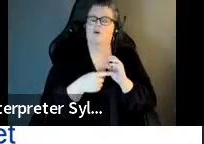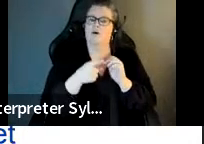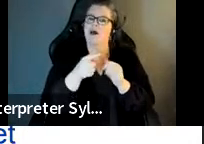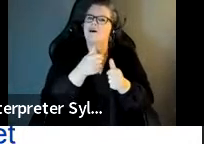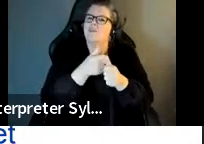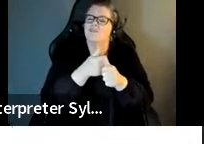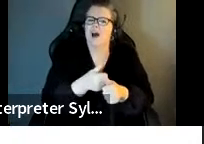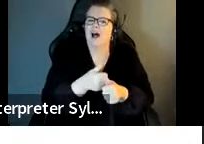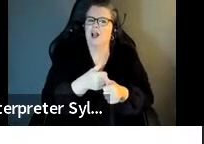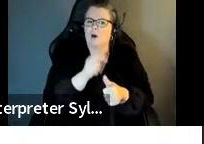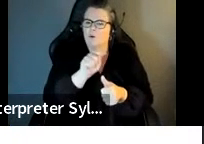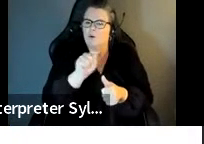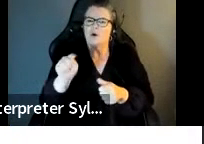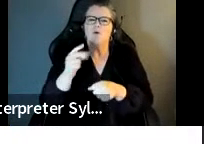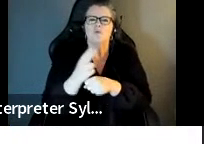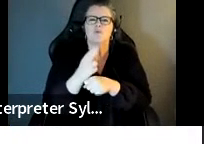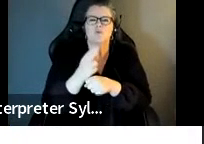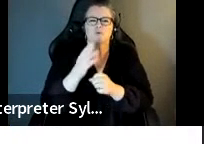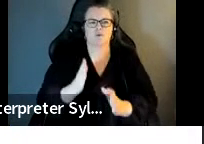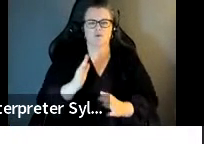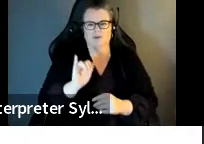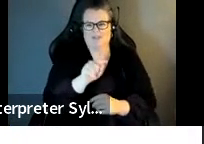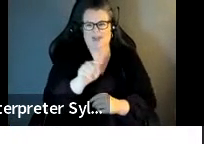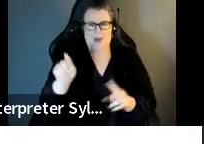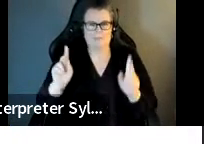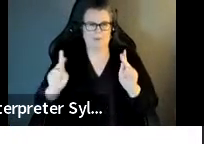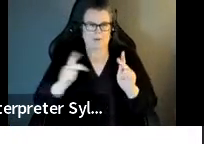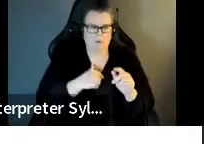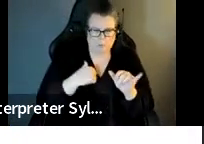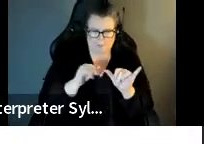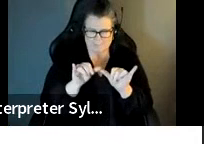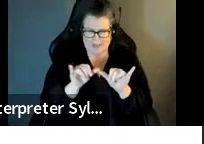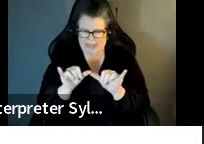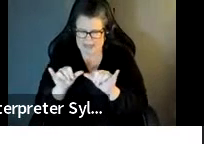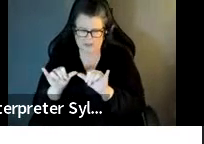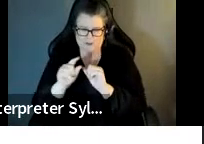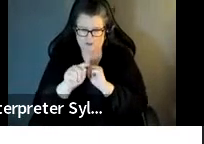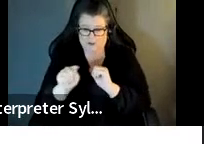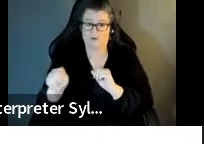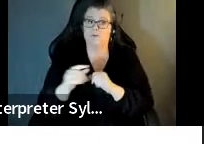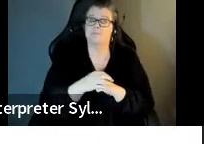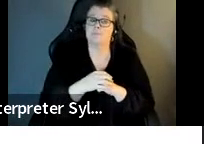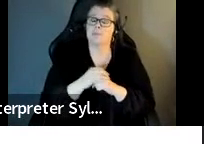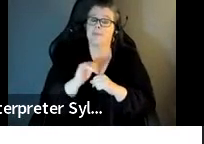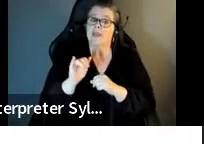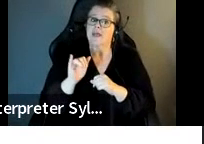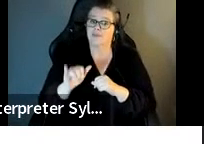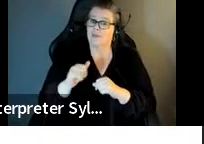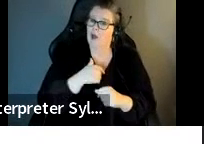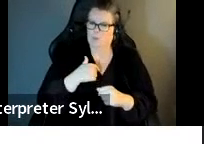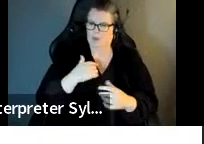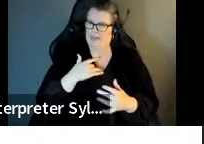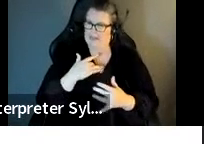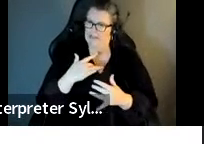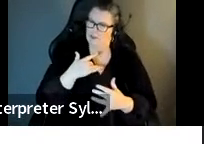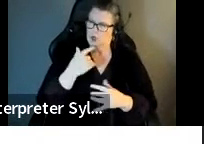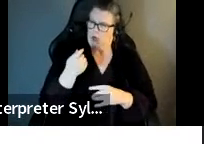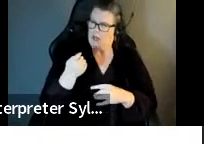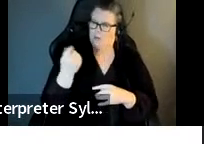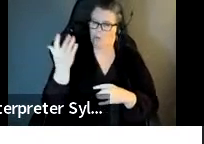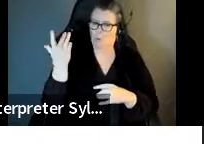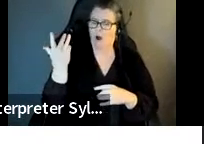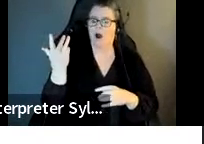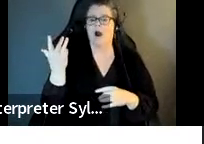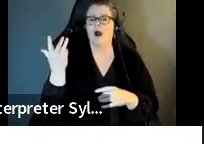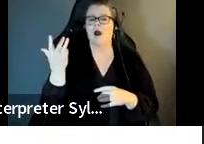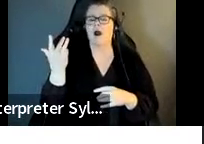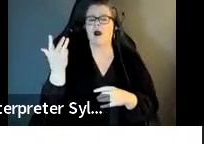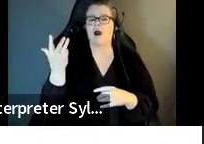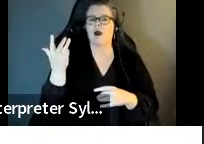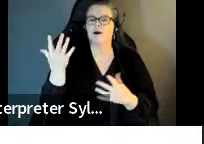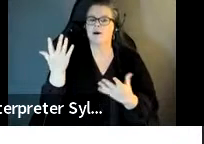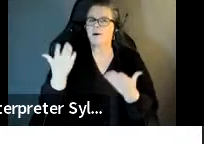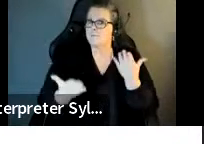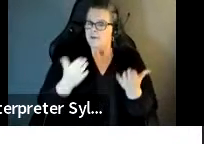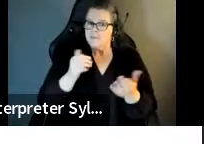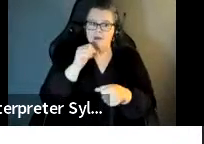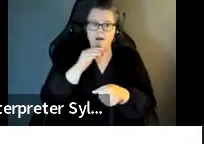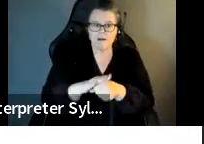One of the concerns or sticking points from that analysis was the lack of representation